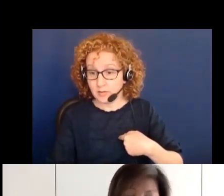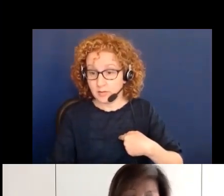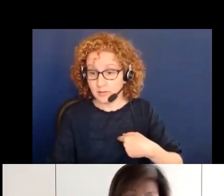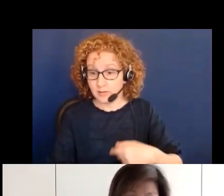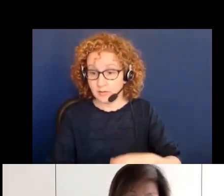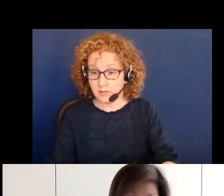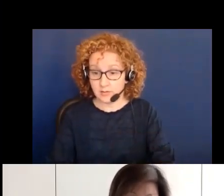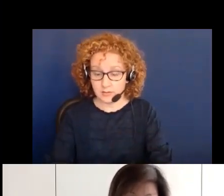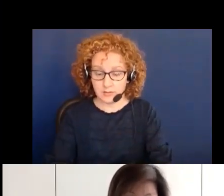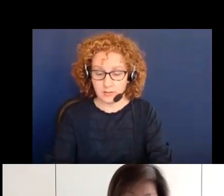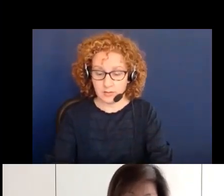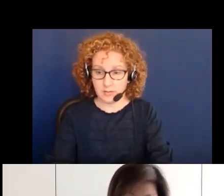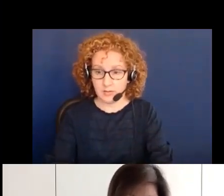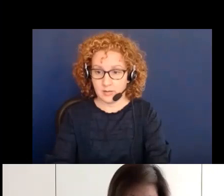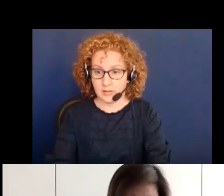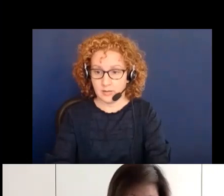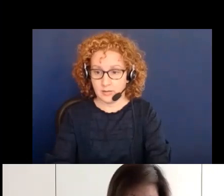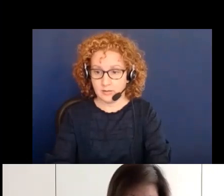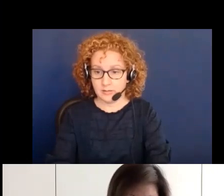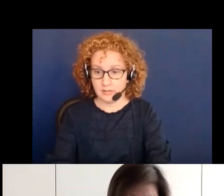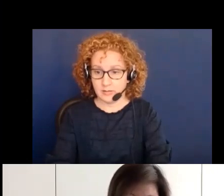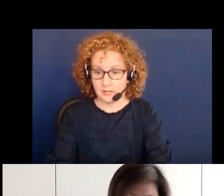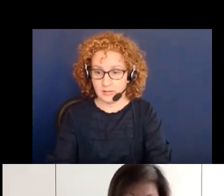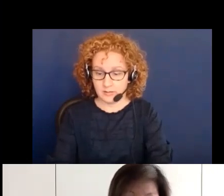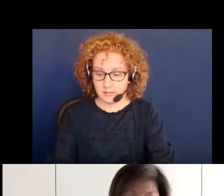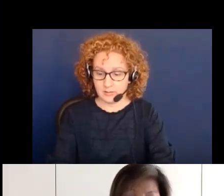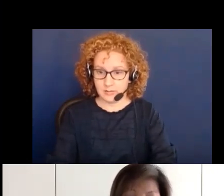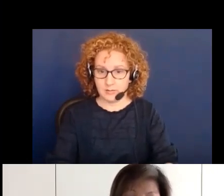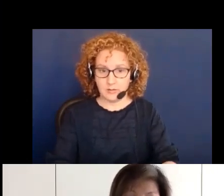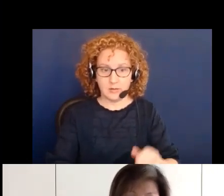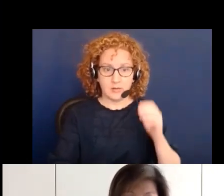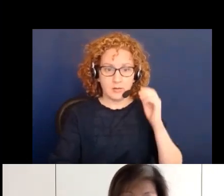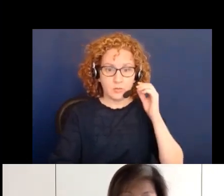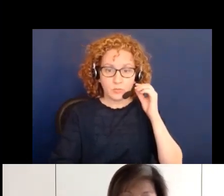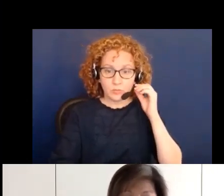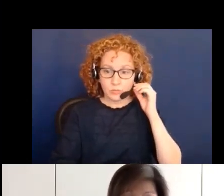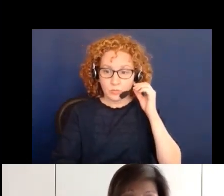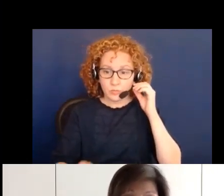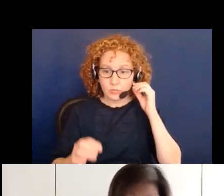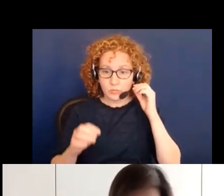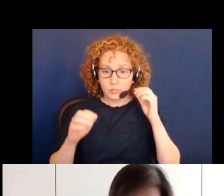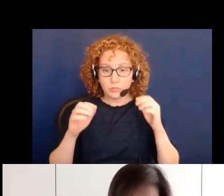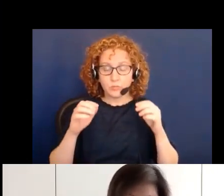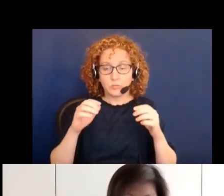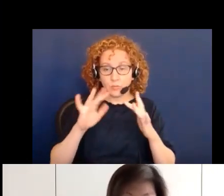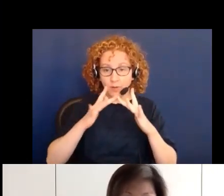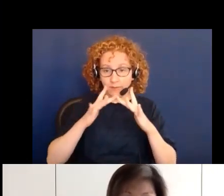Now for a little tech check today the event draws on a lot of bandwidth so you can